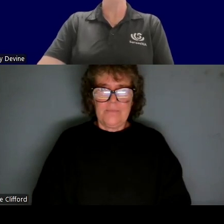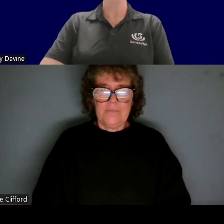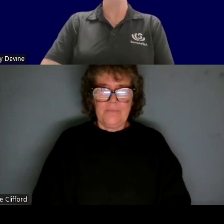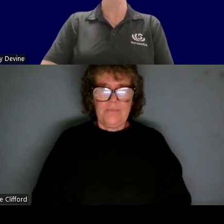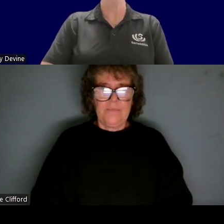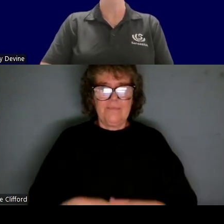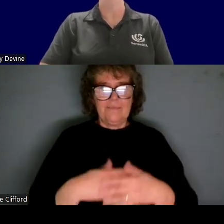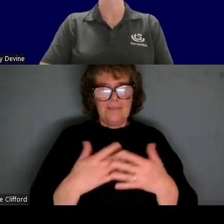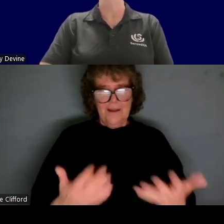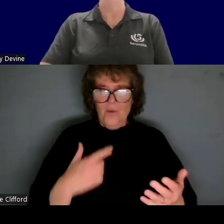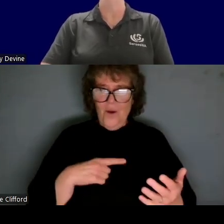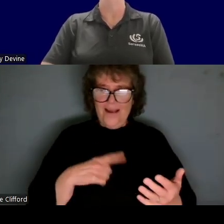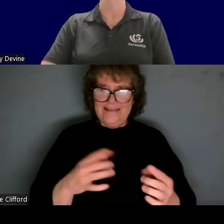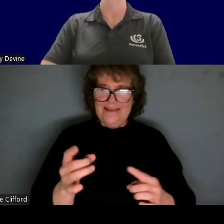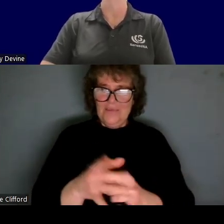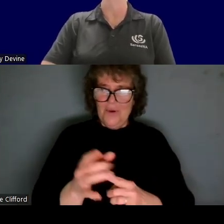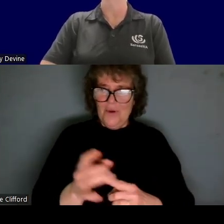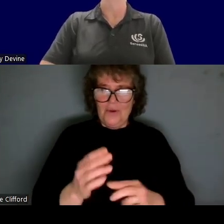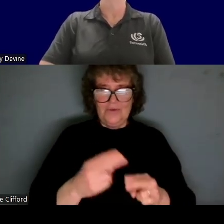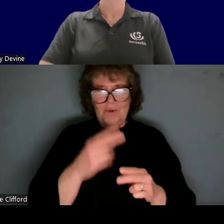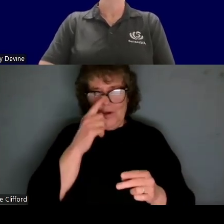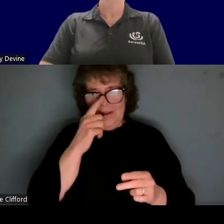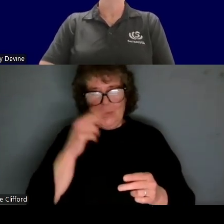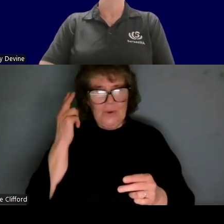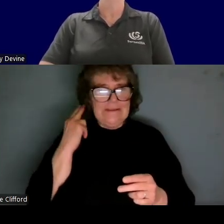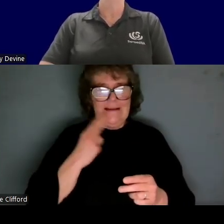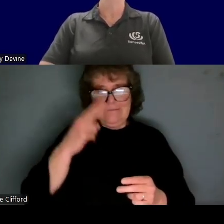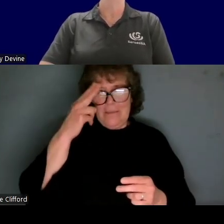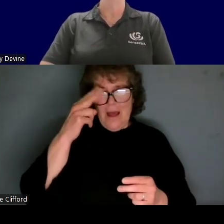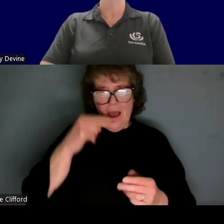Why does this matter for people with deafblindness? People living with